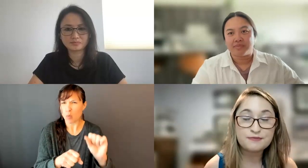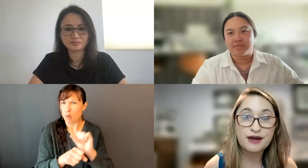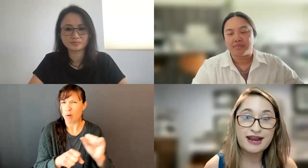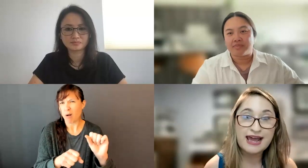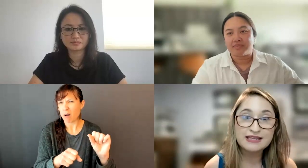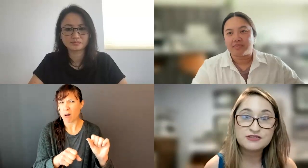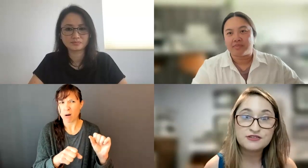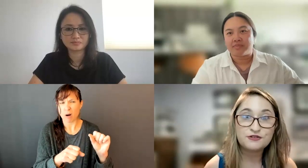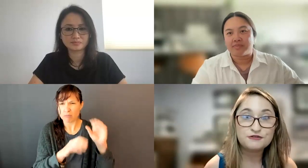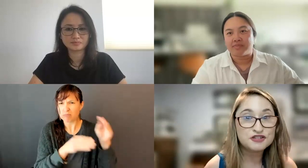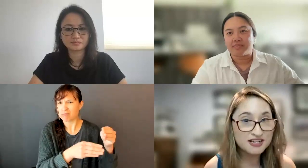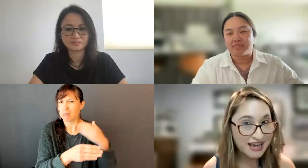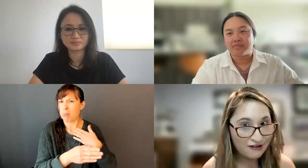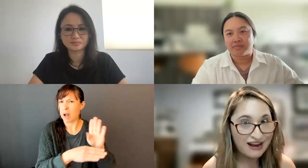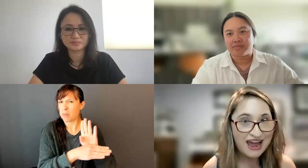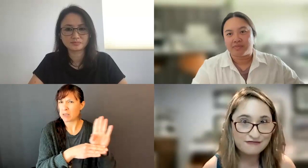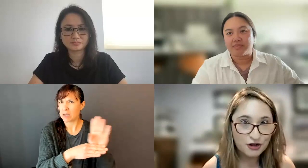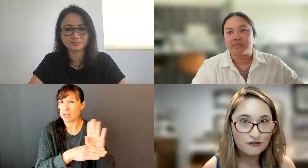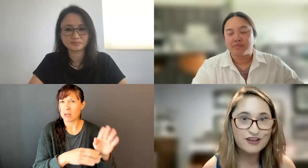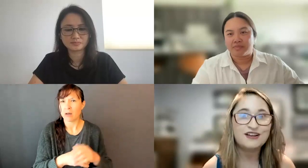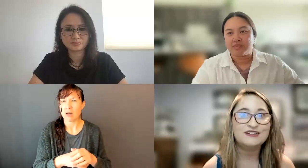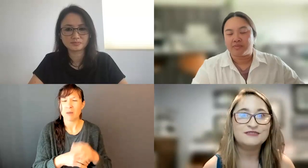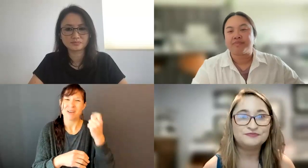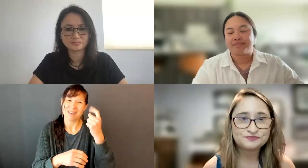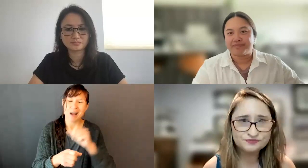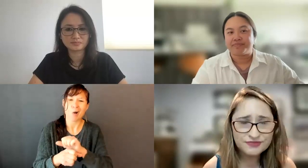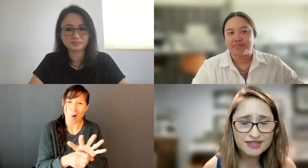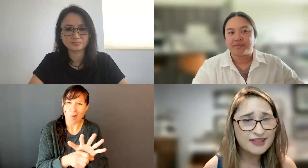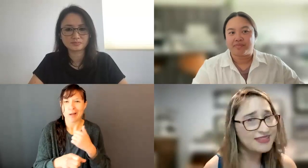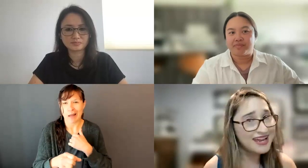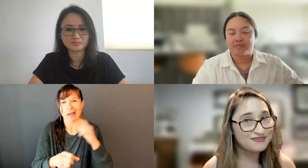but had to shut down after Covid and then restart.